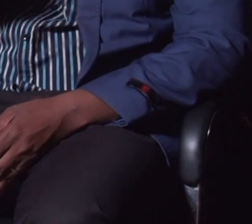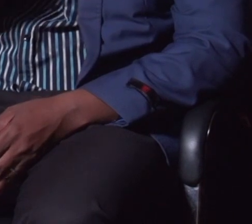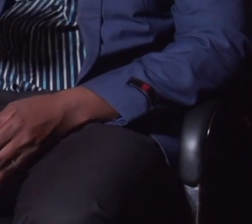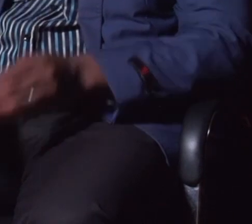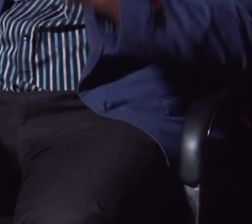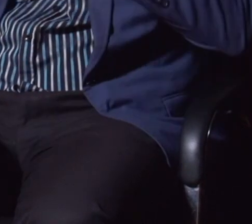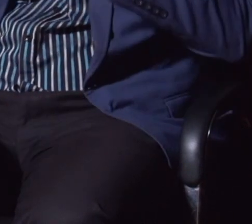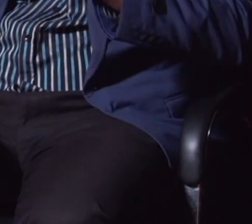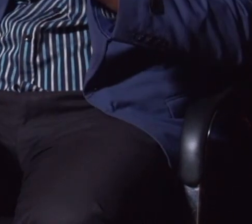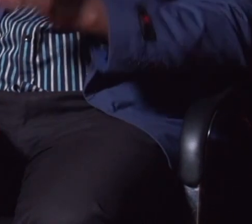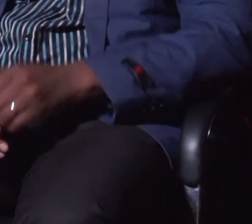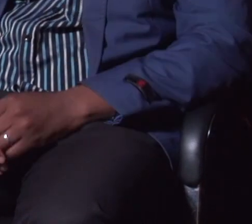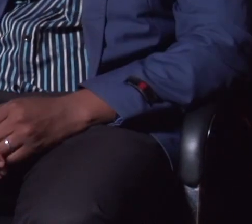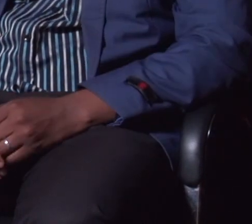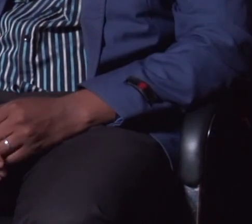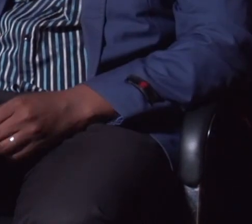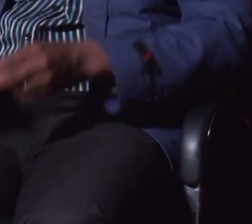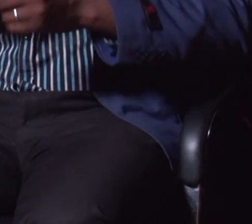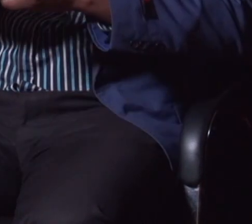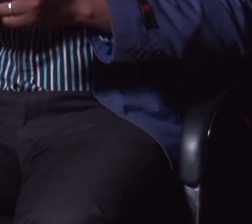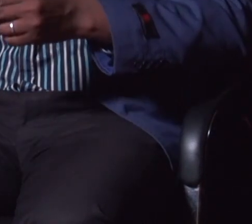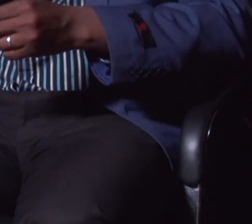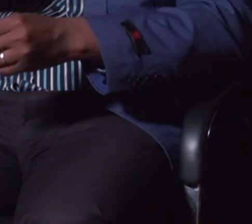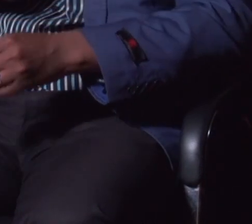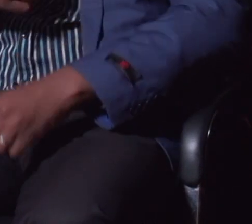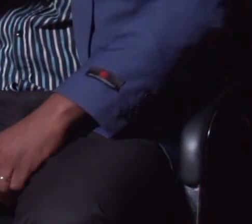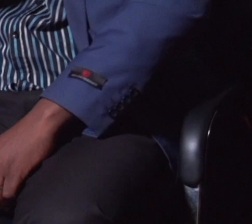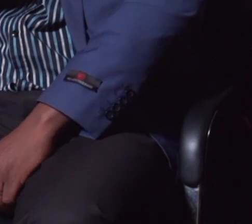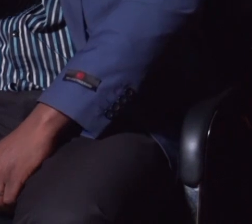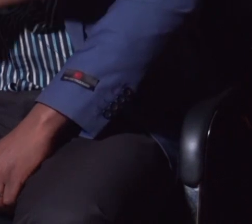Hello, my names are